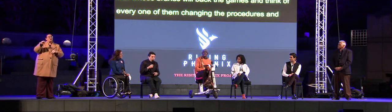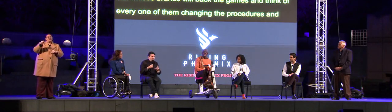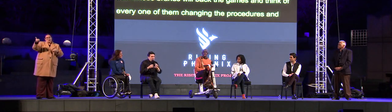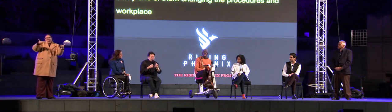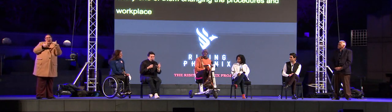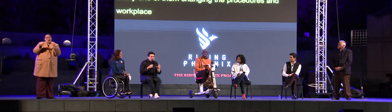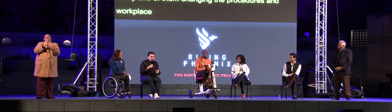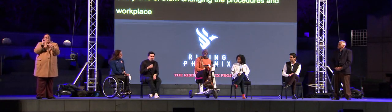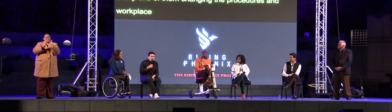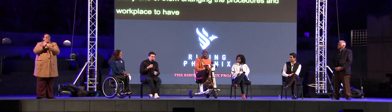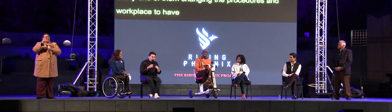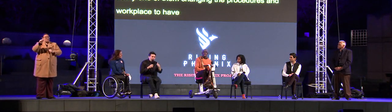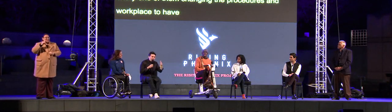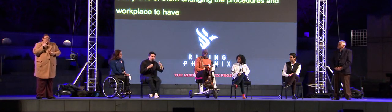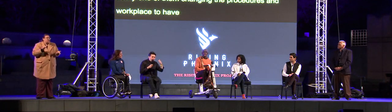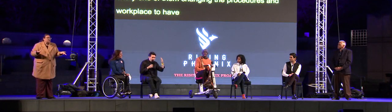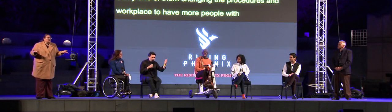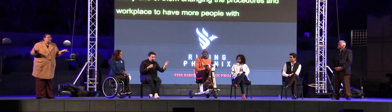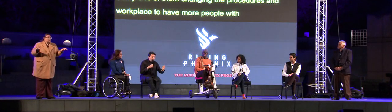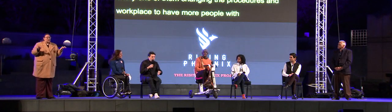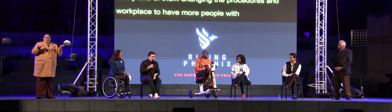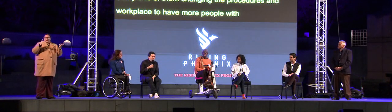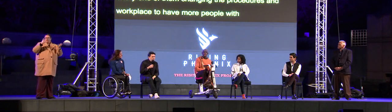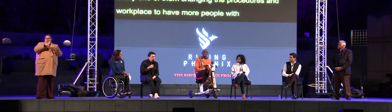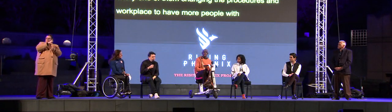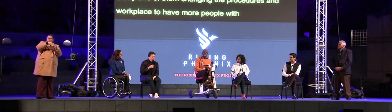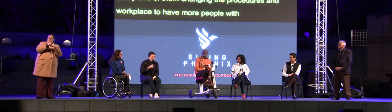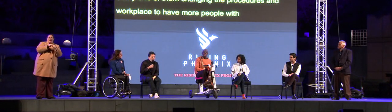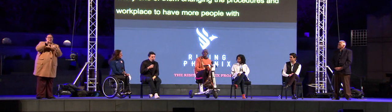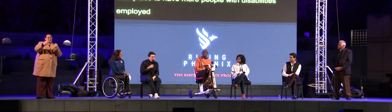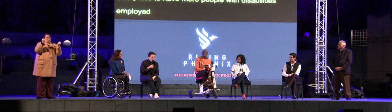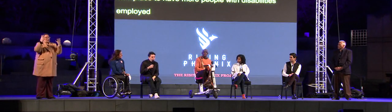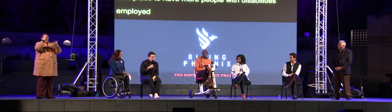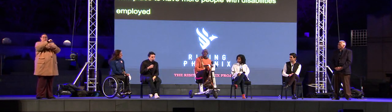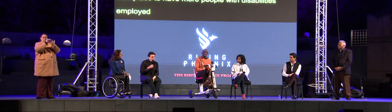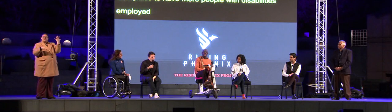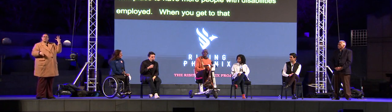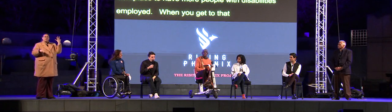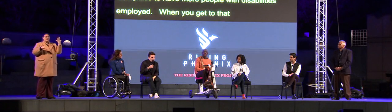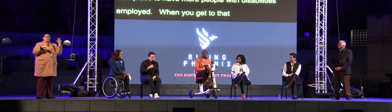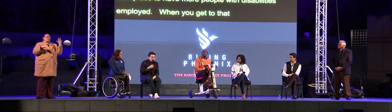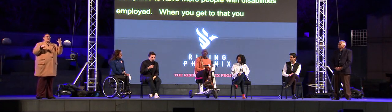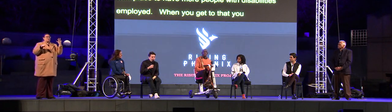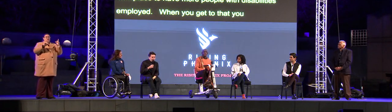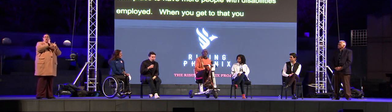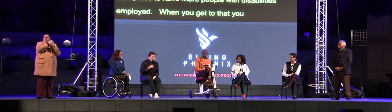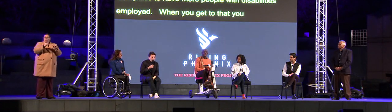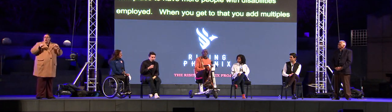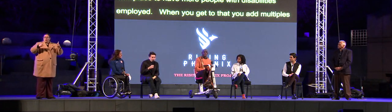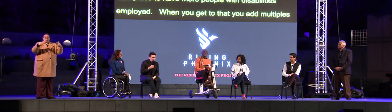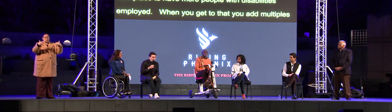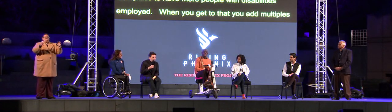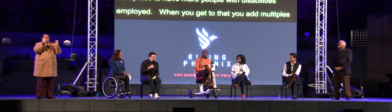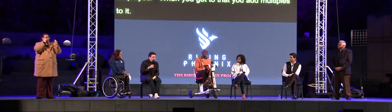Honestly, seriously, like when you get into that, and you add many multiples to it, the cultural opportunity you have is remarkable